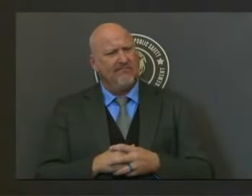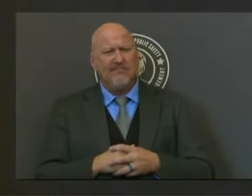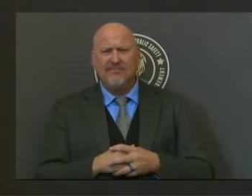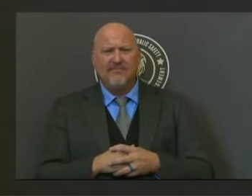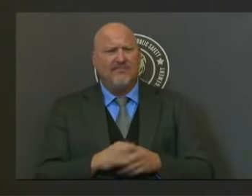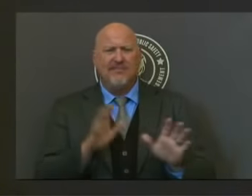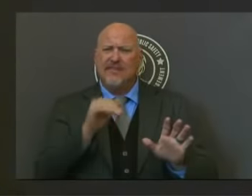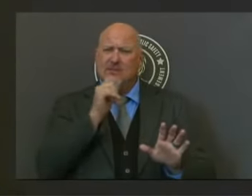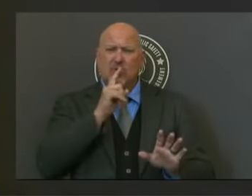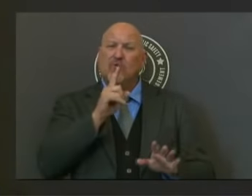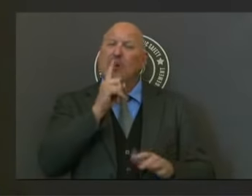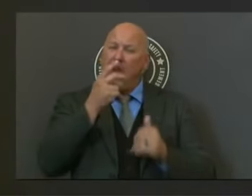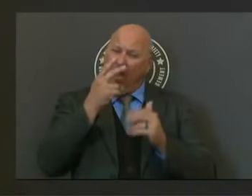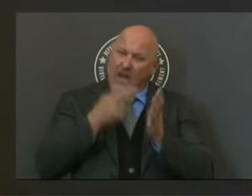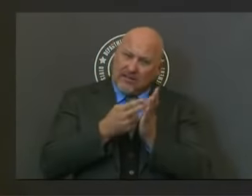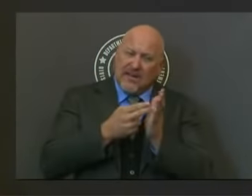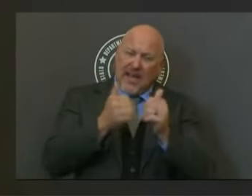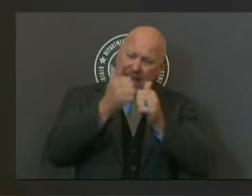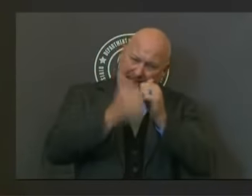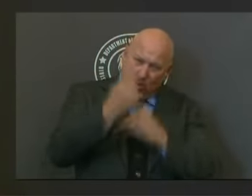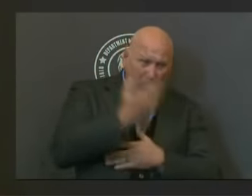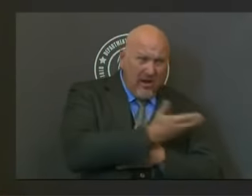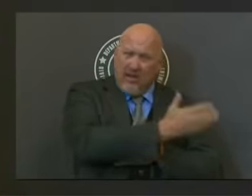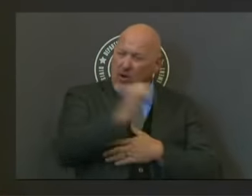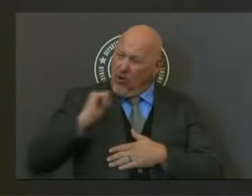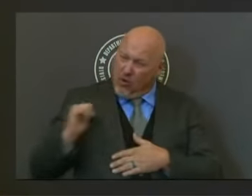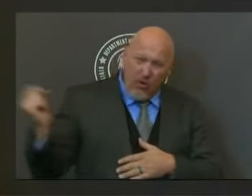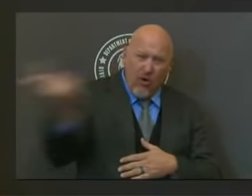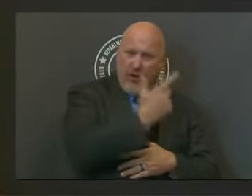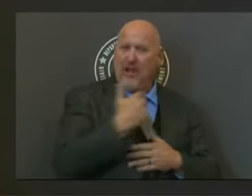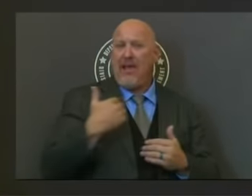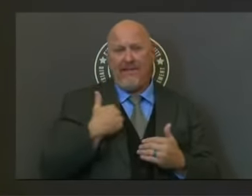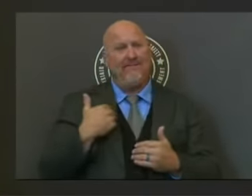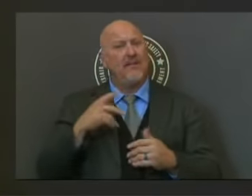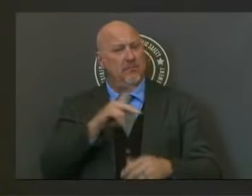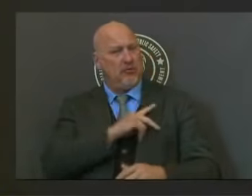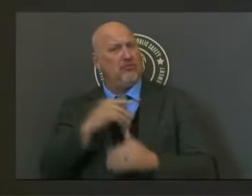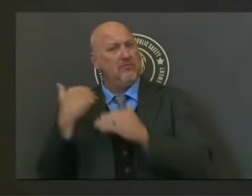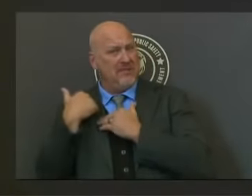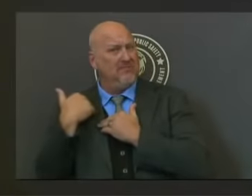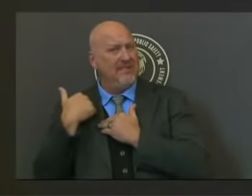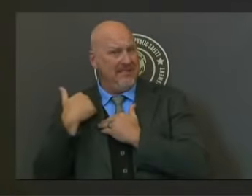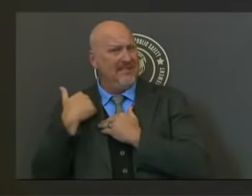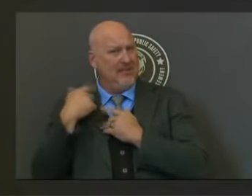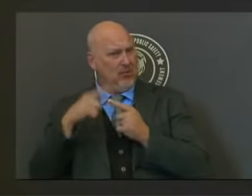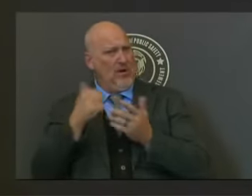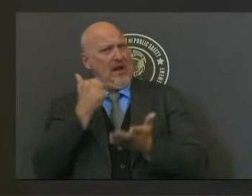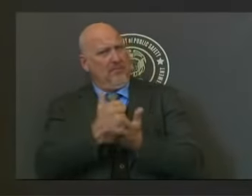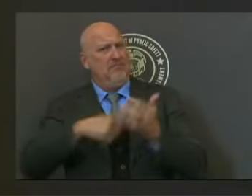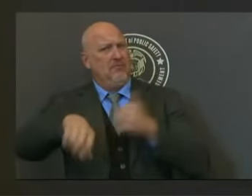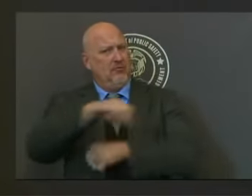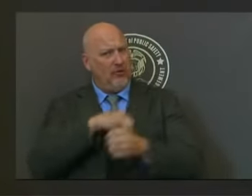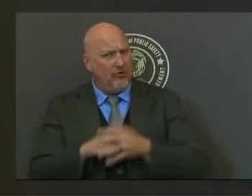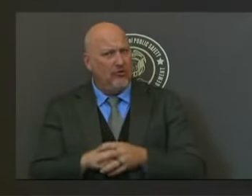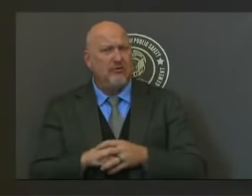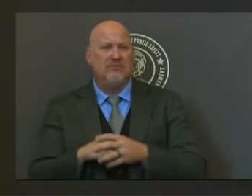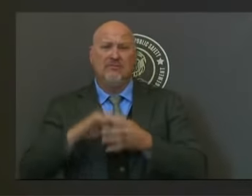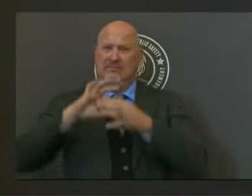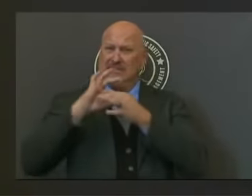to do the best we can to help solve spread down it's all about minimizing the